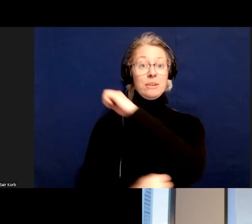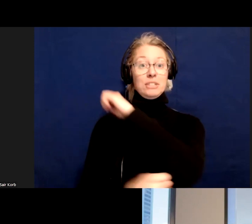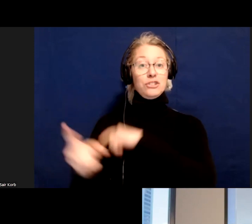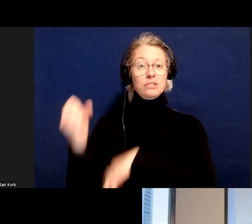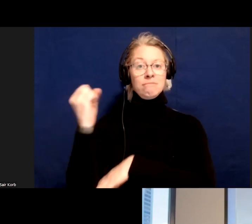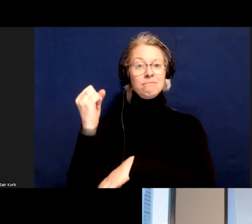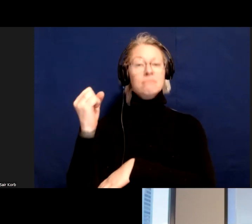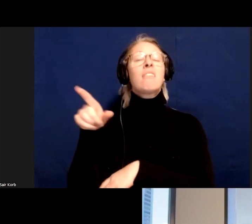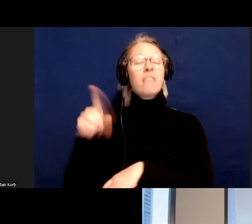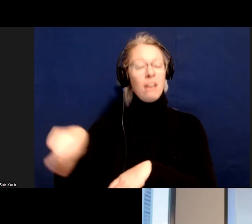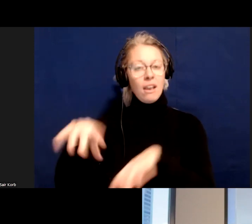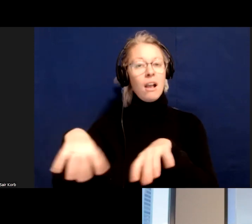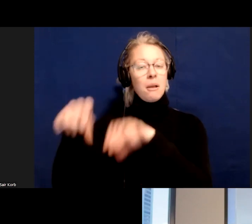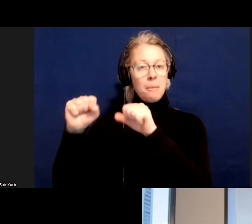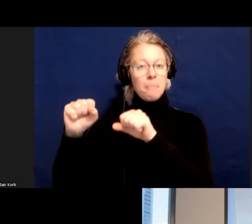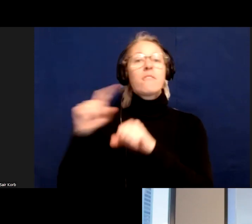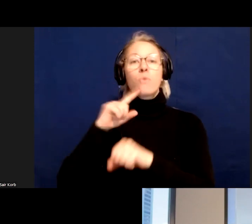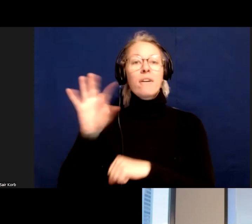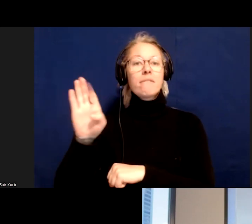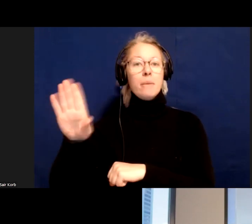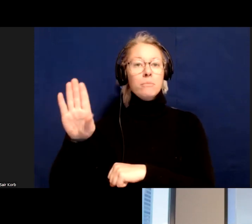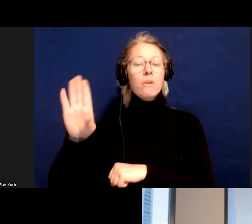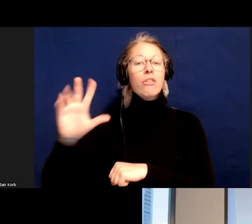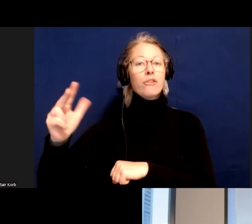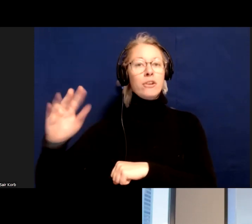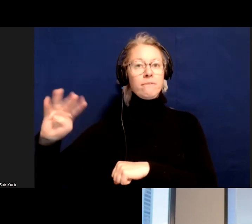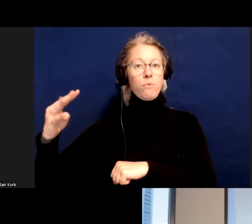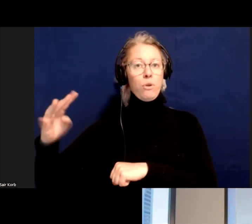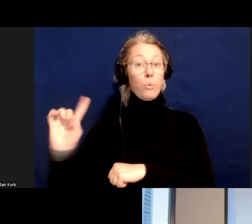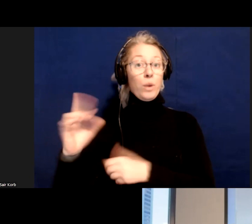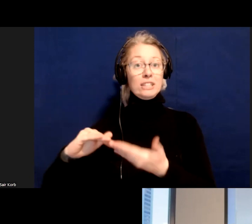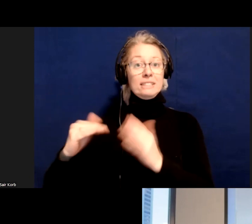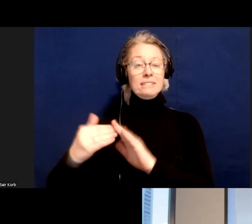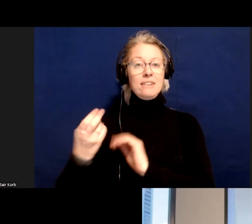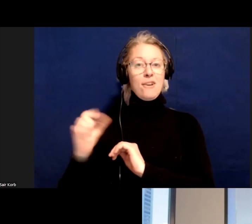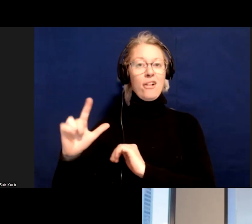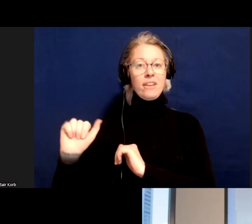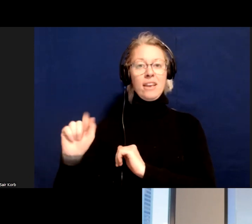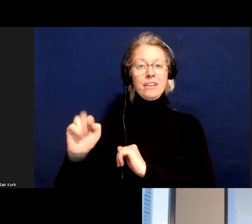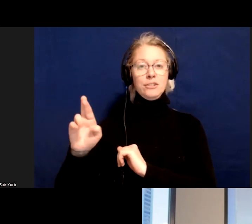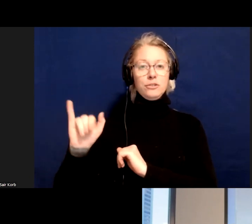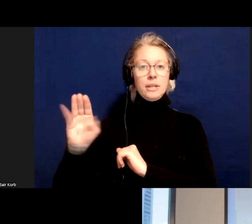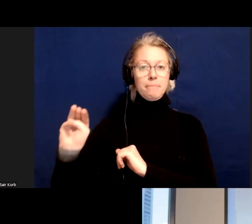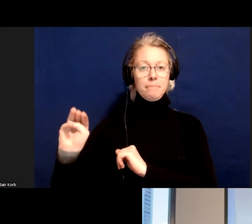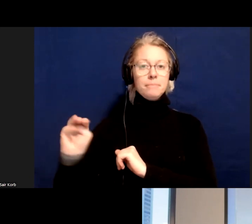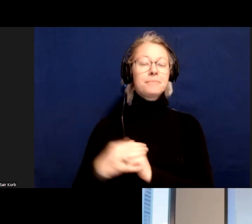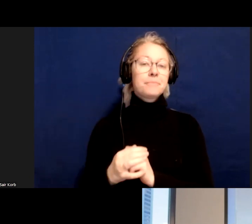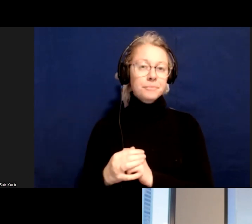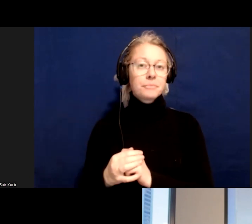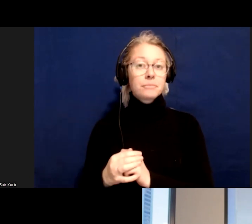night market on February 3rd and 4th in the City Hall atrium, so the model is similar